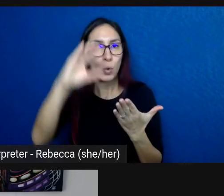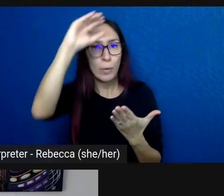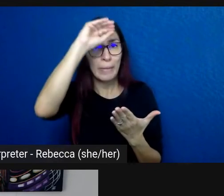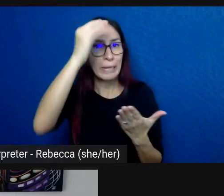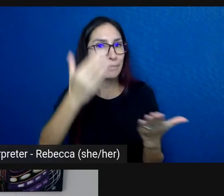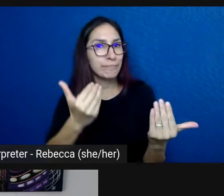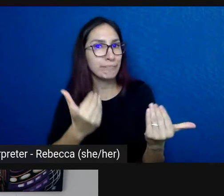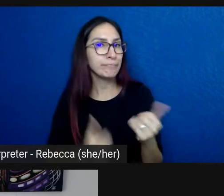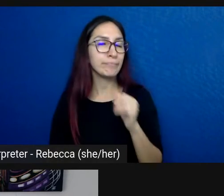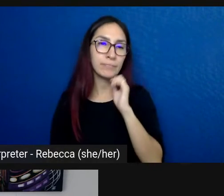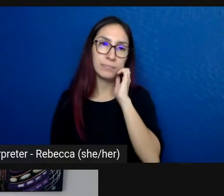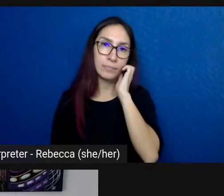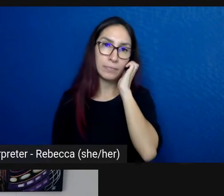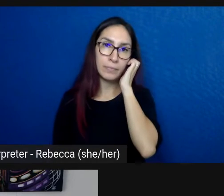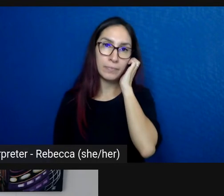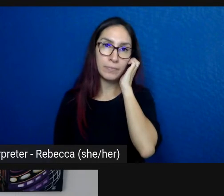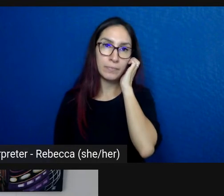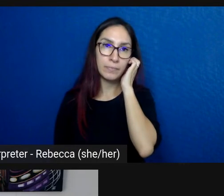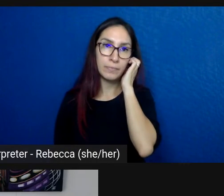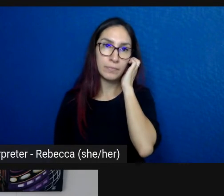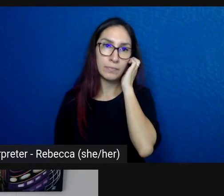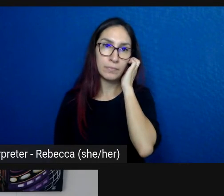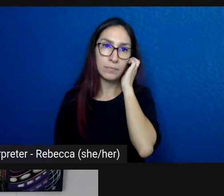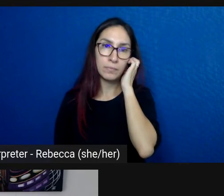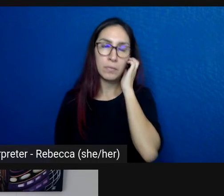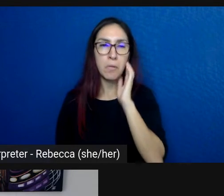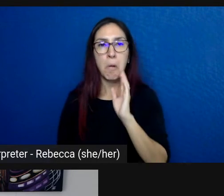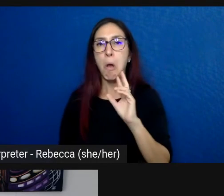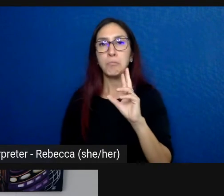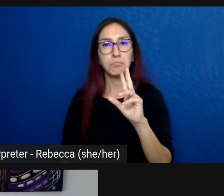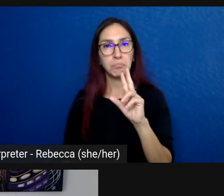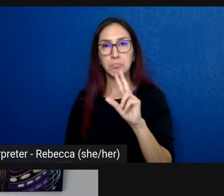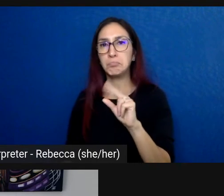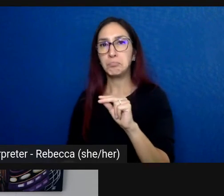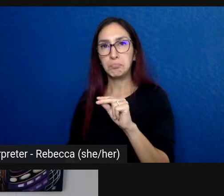No, I think that would likely hold true as a best practice